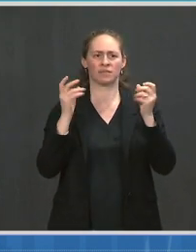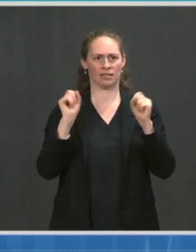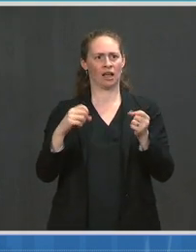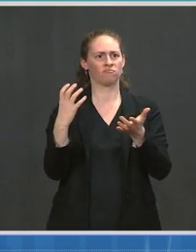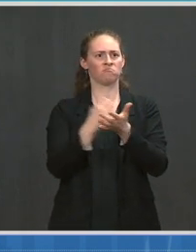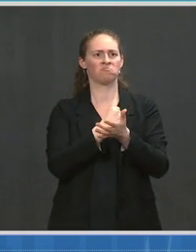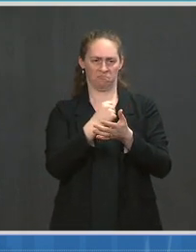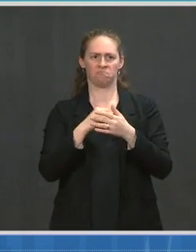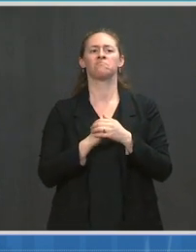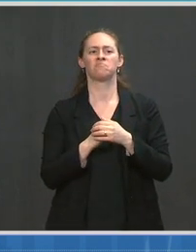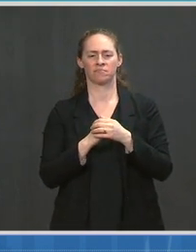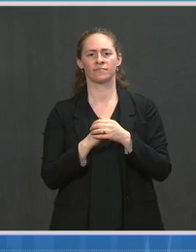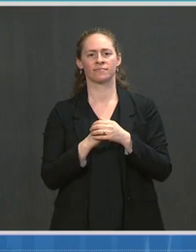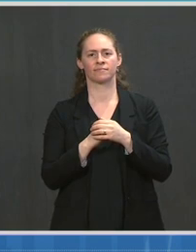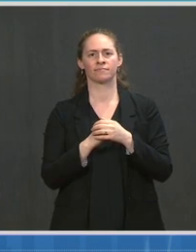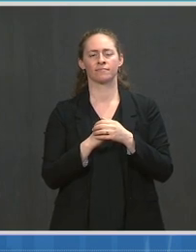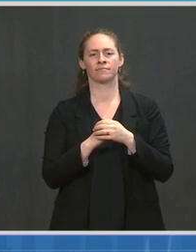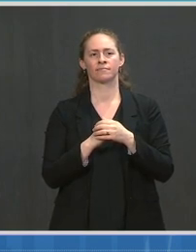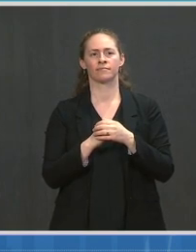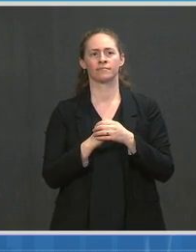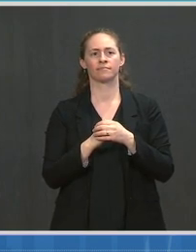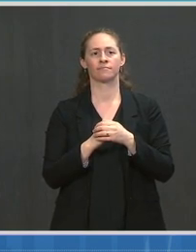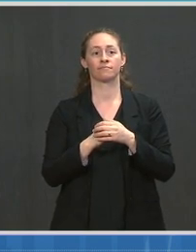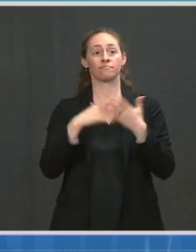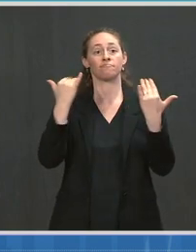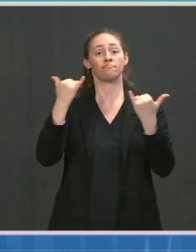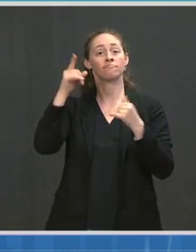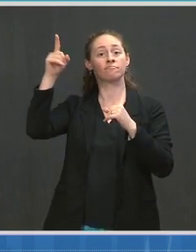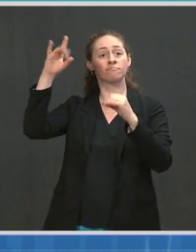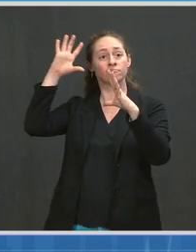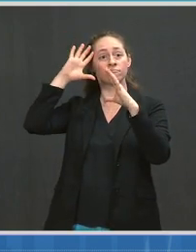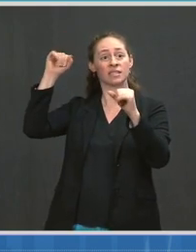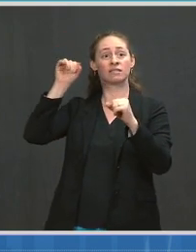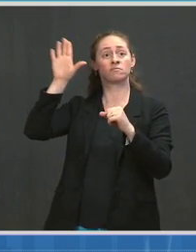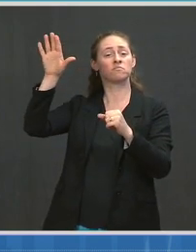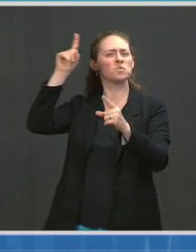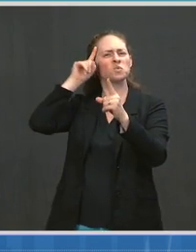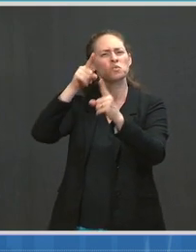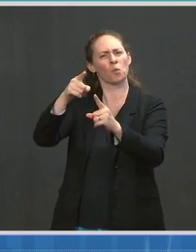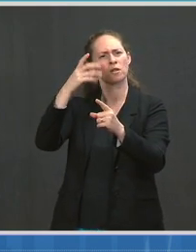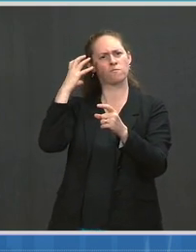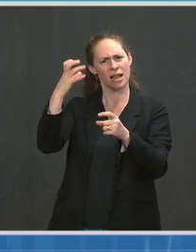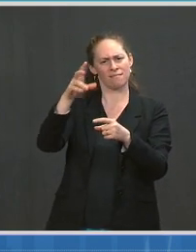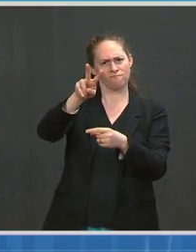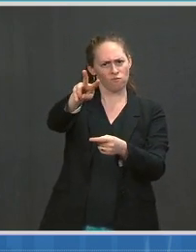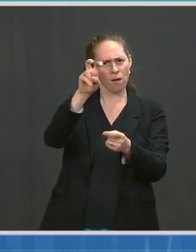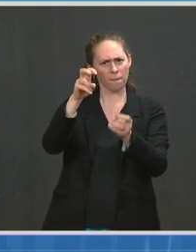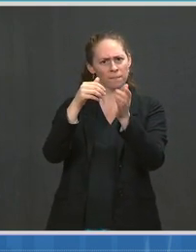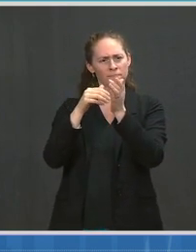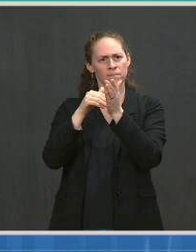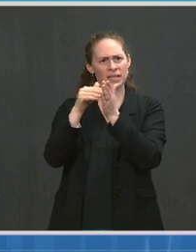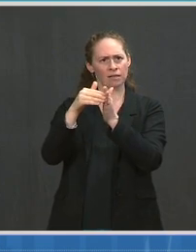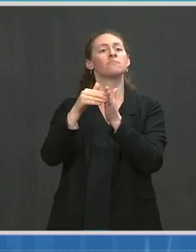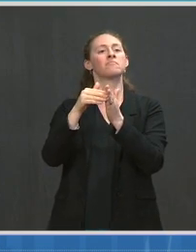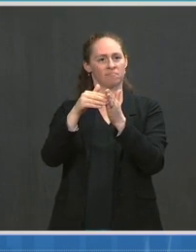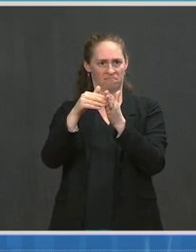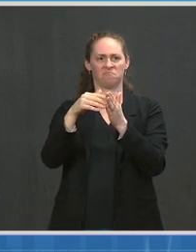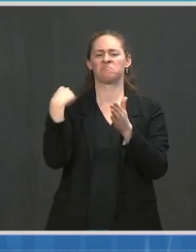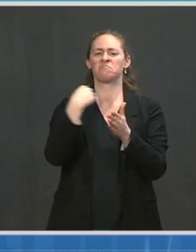The president's new goal of 200 million shots in his first 100 days is only possible because of the president's whole-of-government